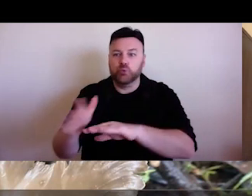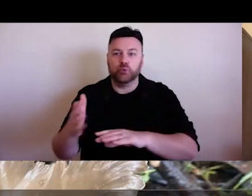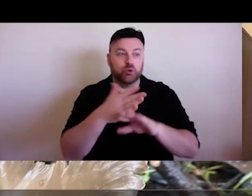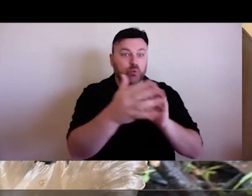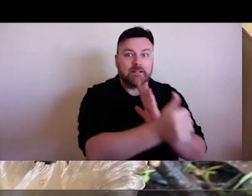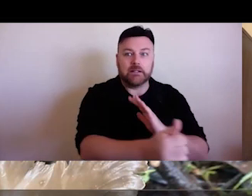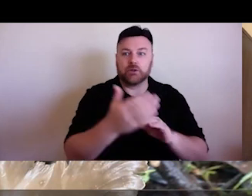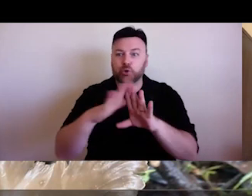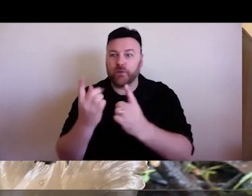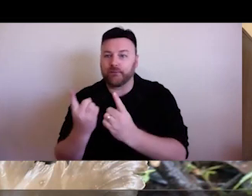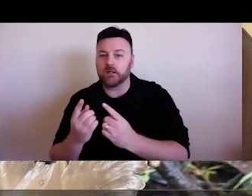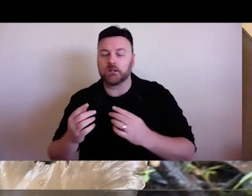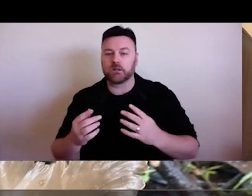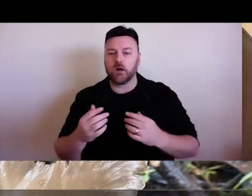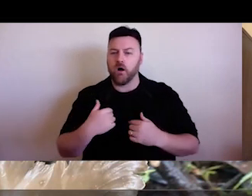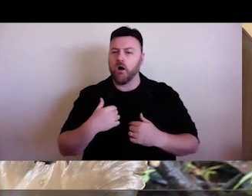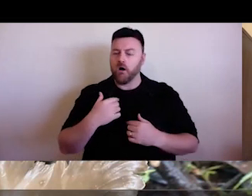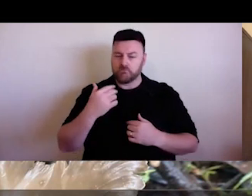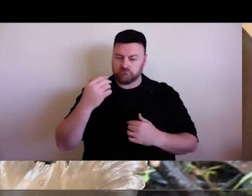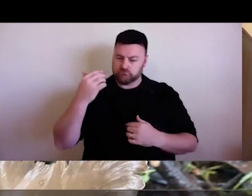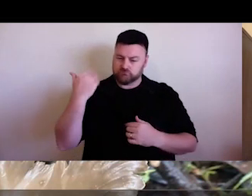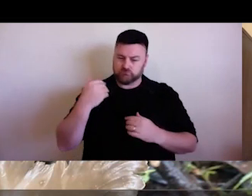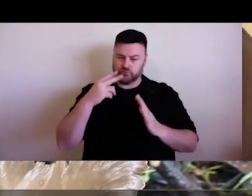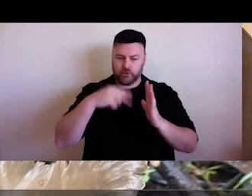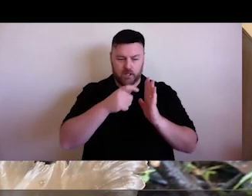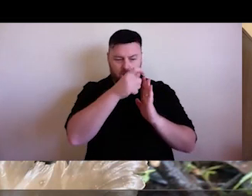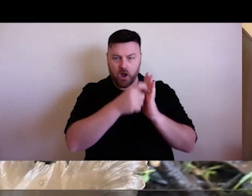article that one of the Future Leaders has pointed out our